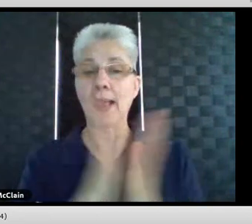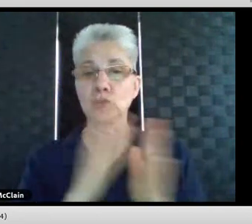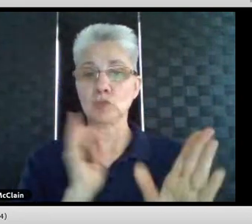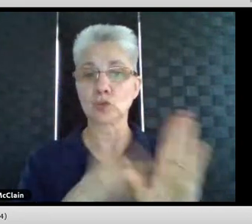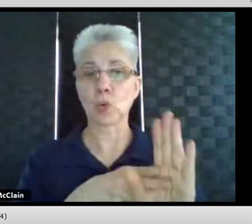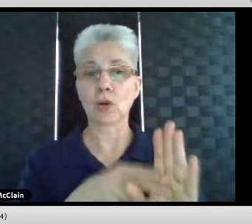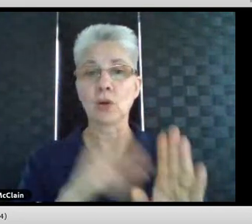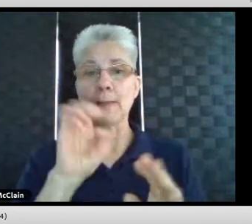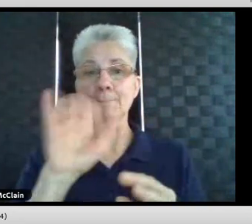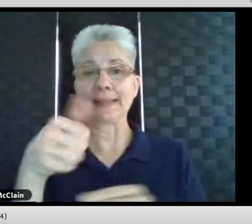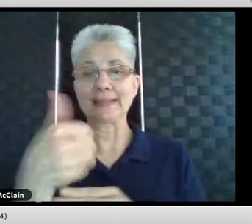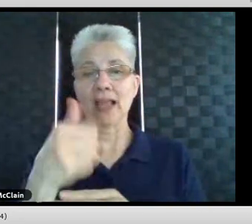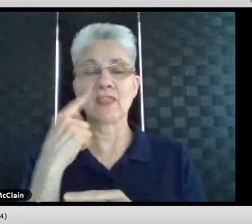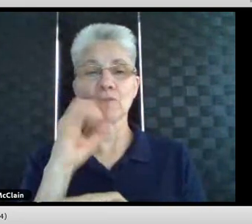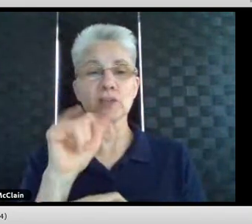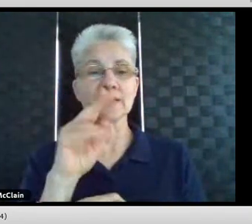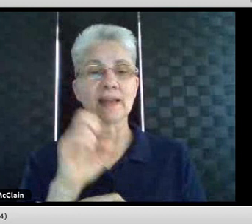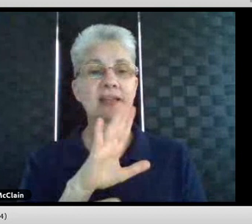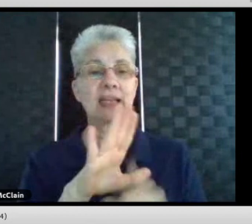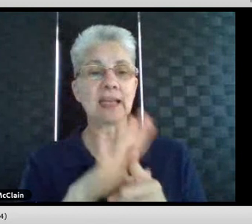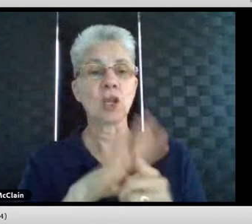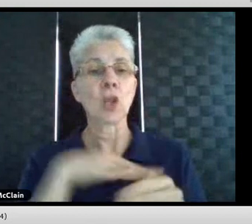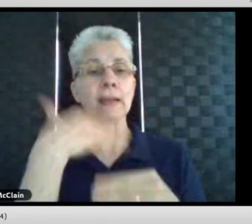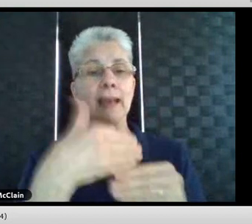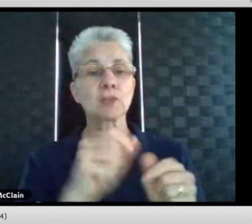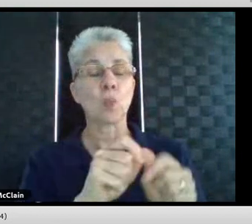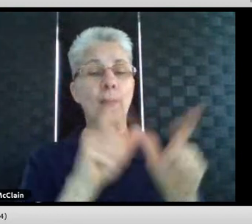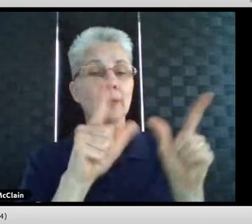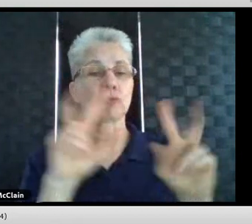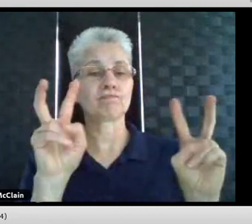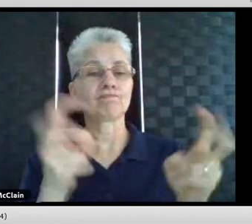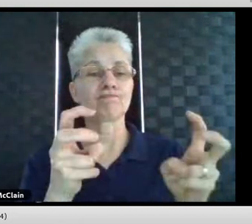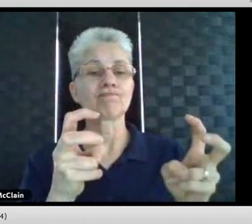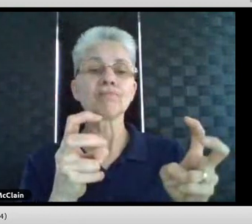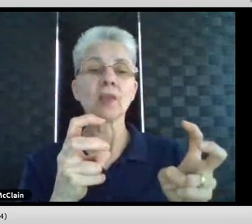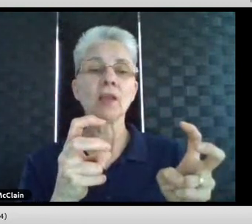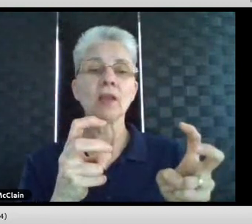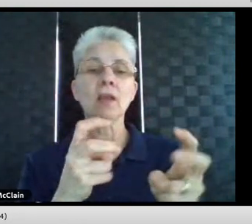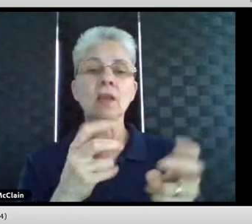on May 10th for Stephanie Rollins' next webinar, "Bridge the Digital Divide for Patrons